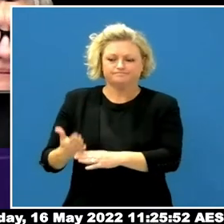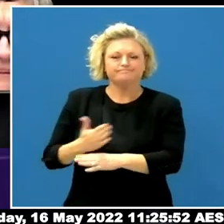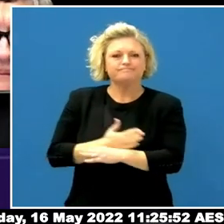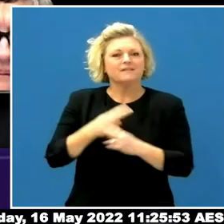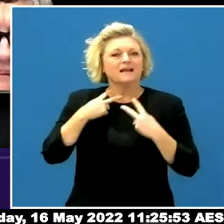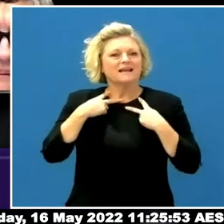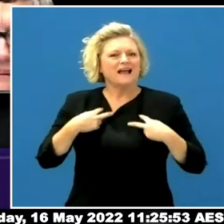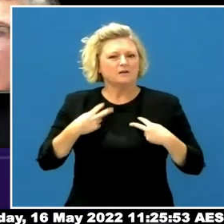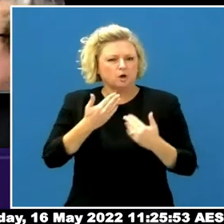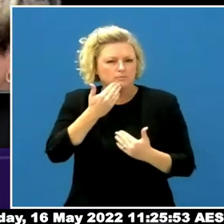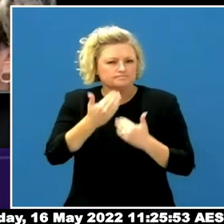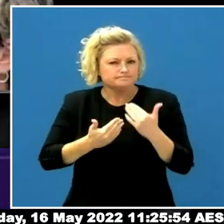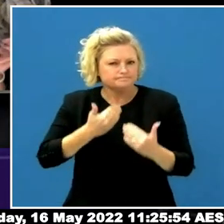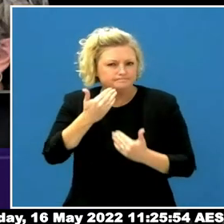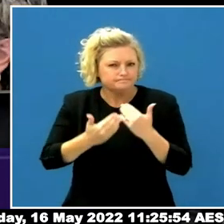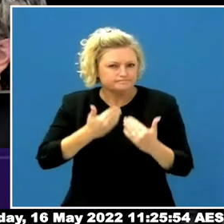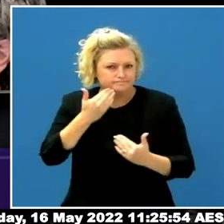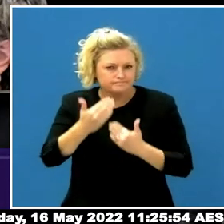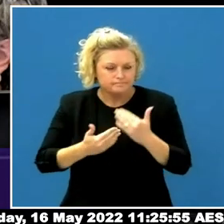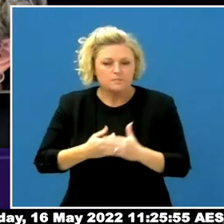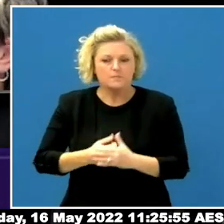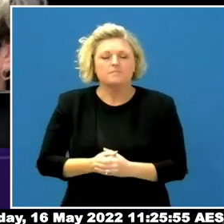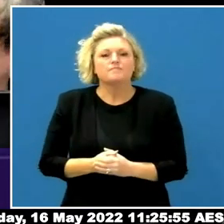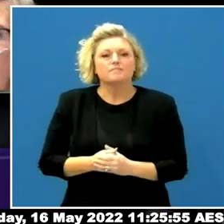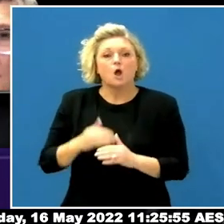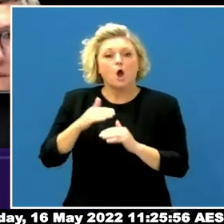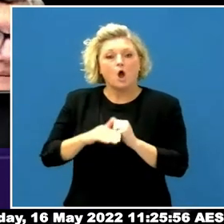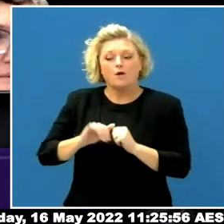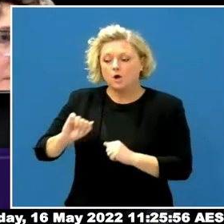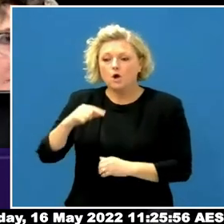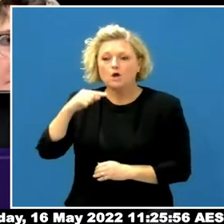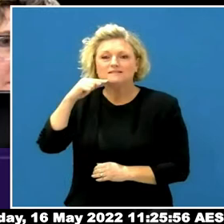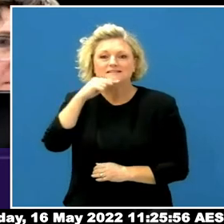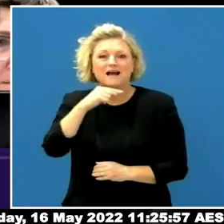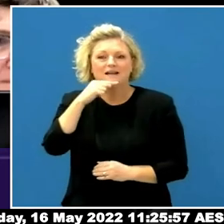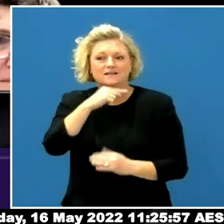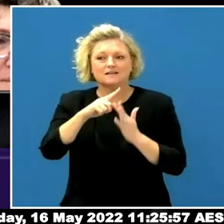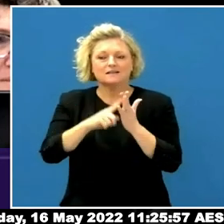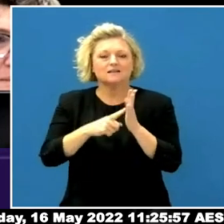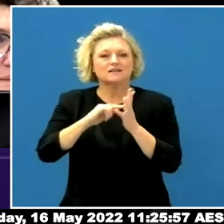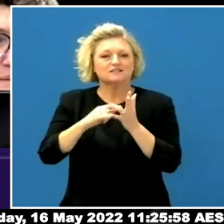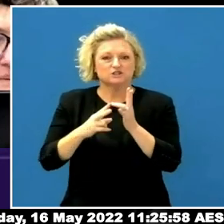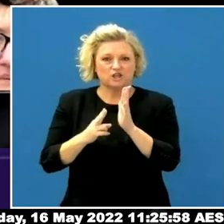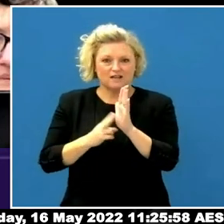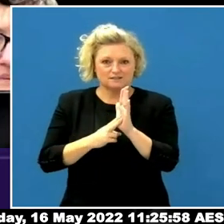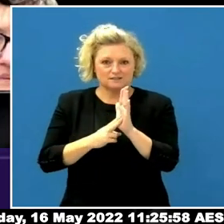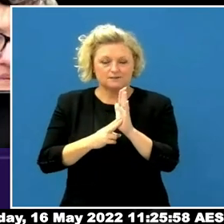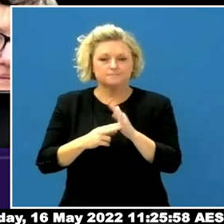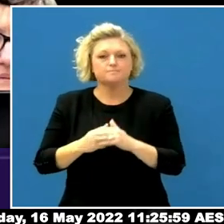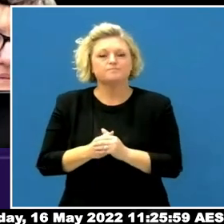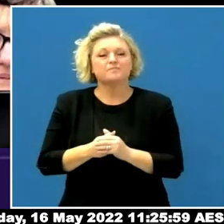The Royal Commission will hear that Jason attended Afford's Mount Druitt program from 2017 to 2021.